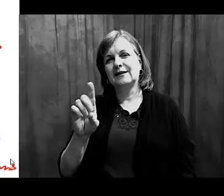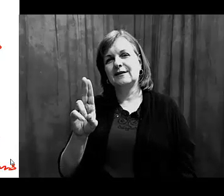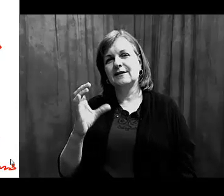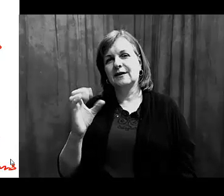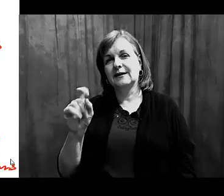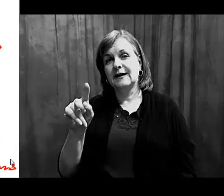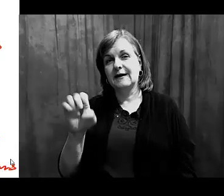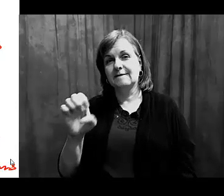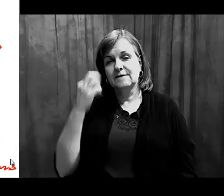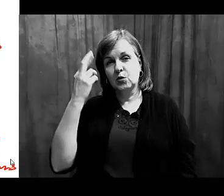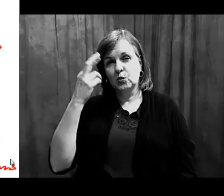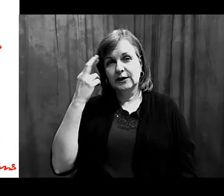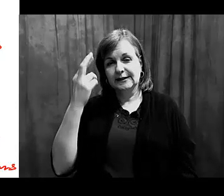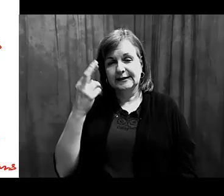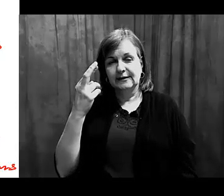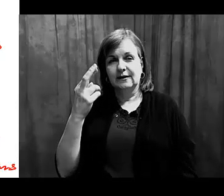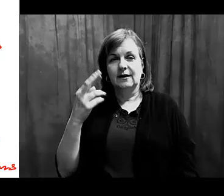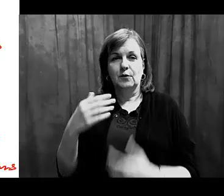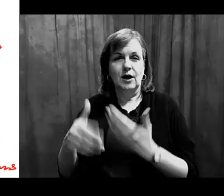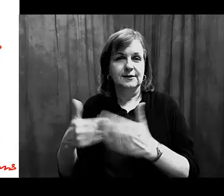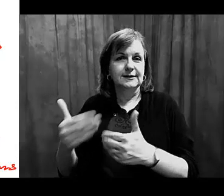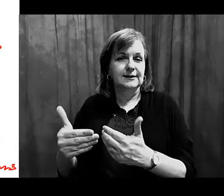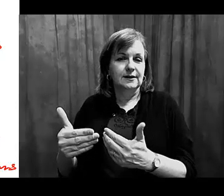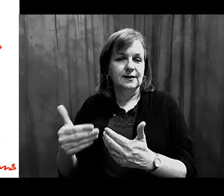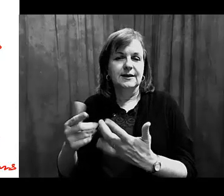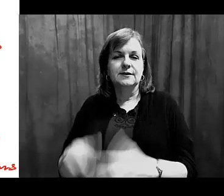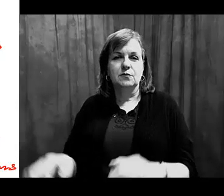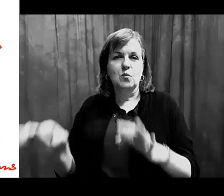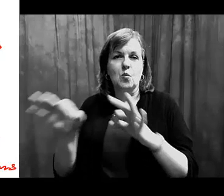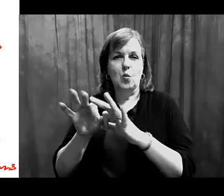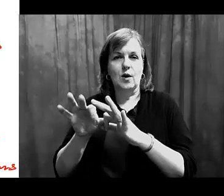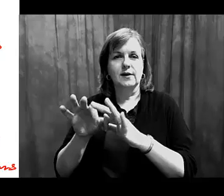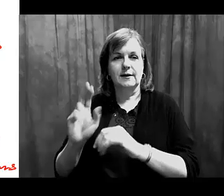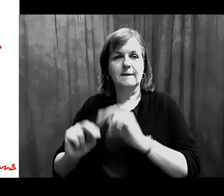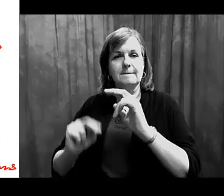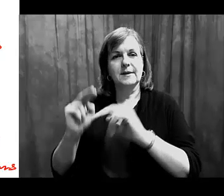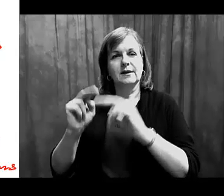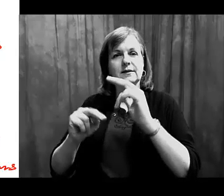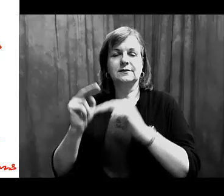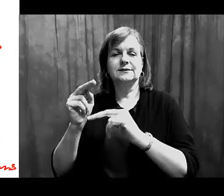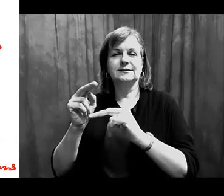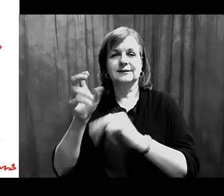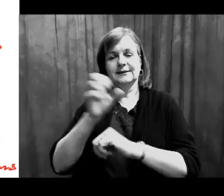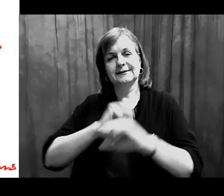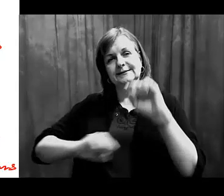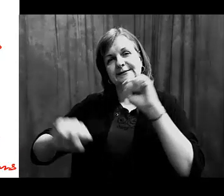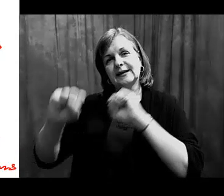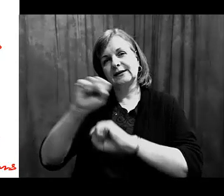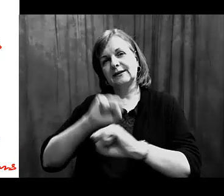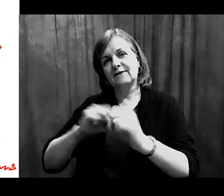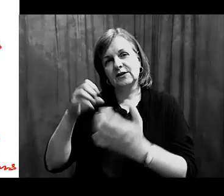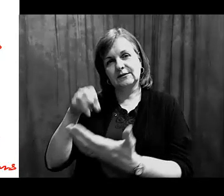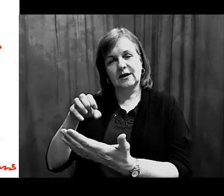and the deductive reasoning we start looking at as being important for building